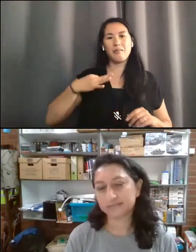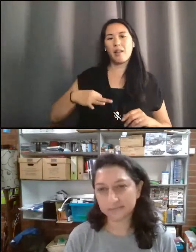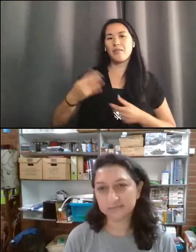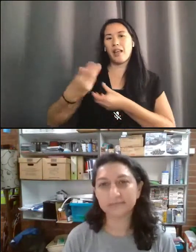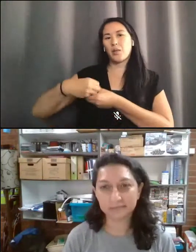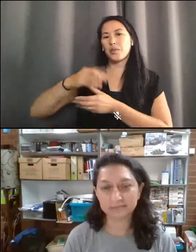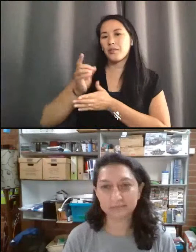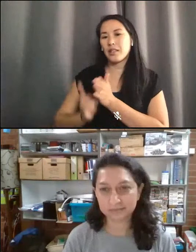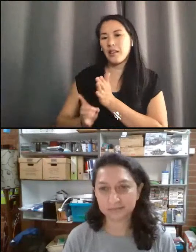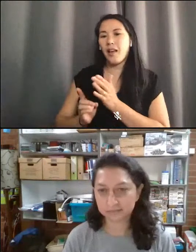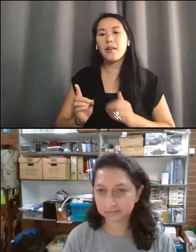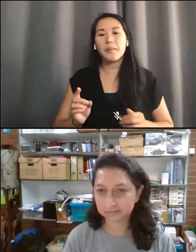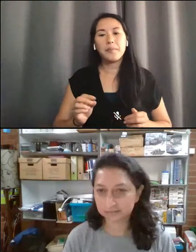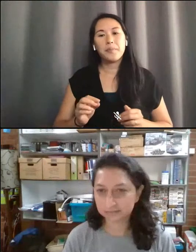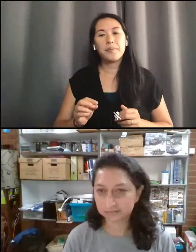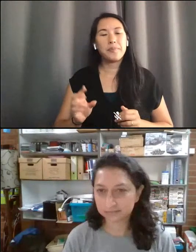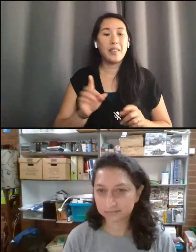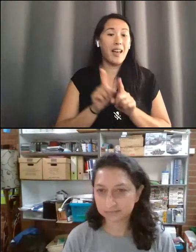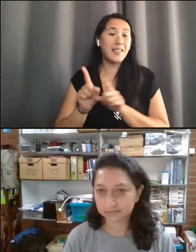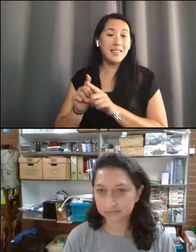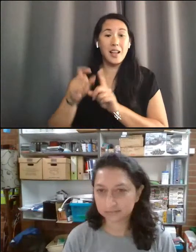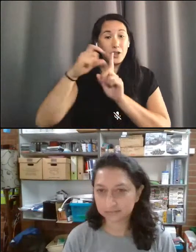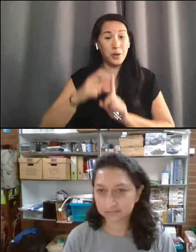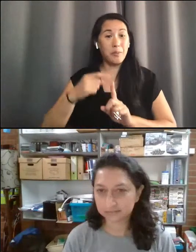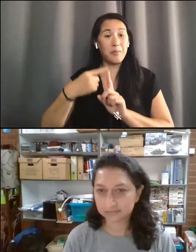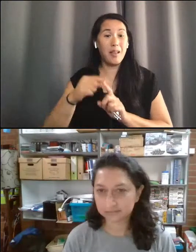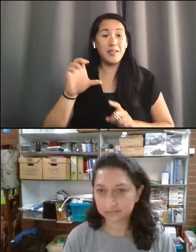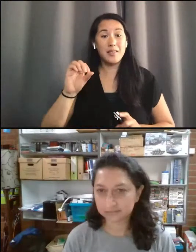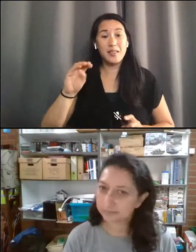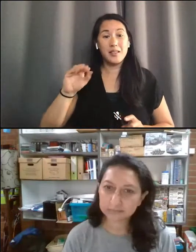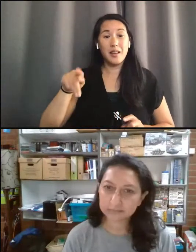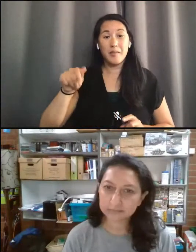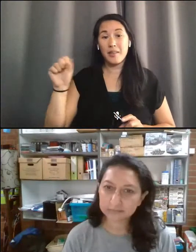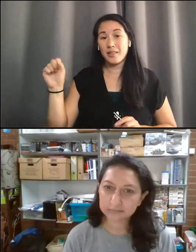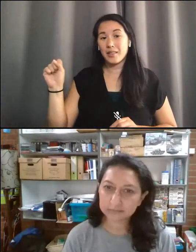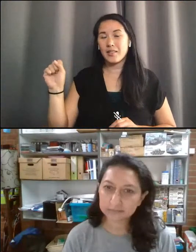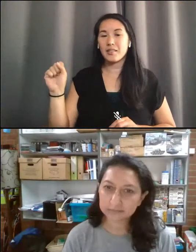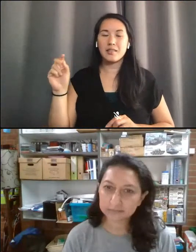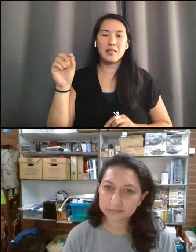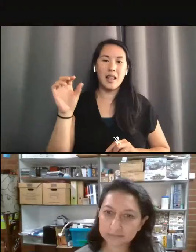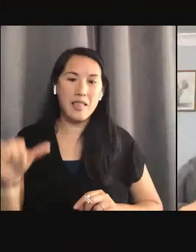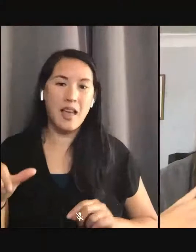as a term and as a compass because it really only states or kind of stipulates that you're